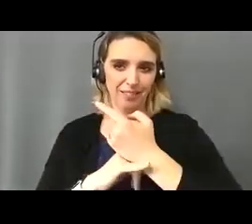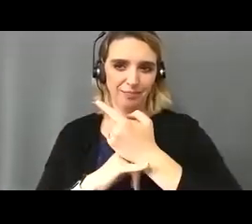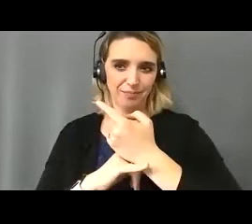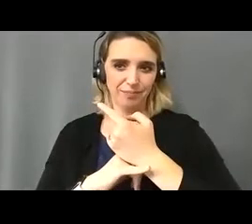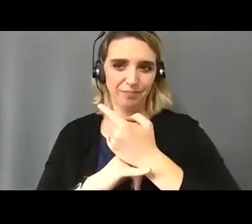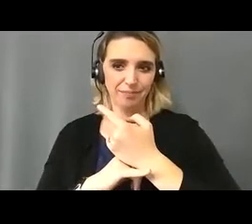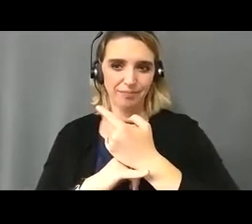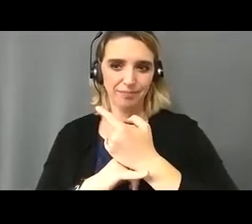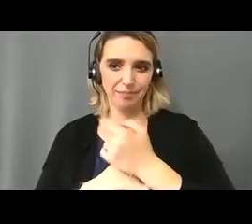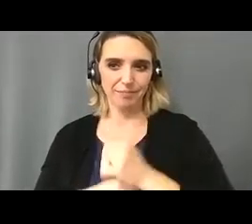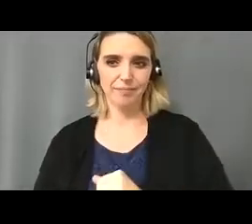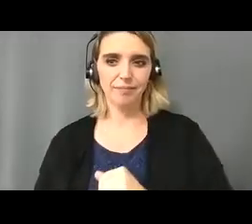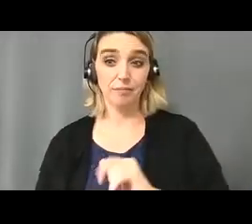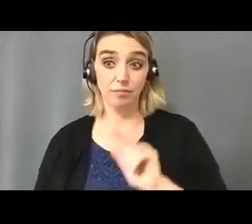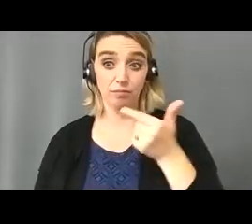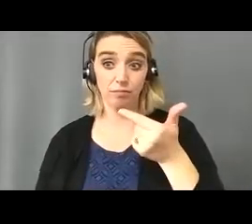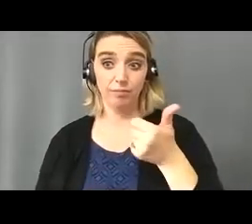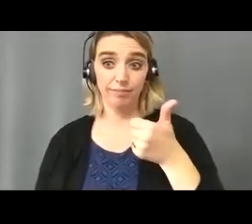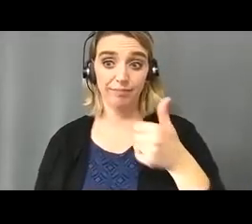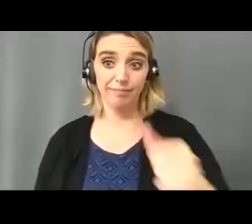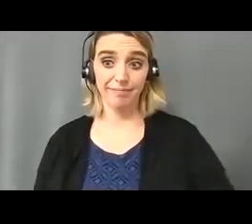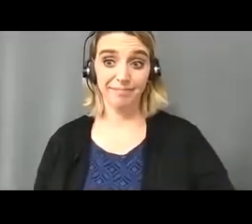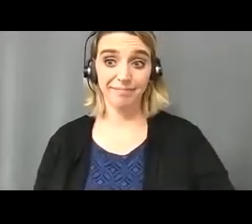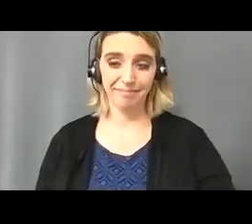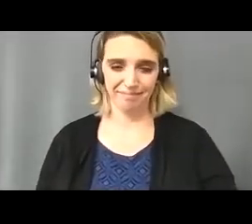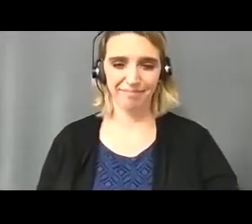I want you to look for just a minute and stop and think for a minute